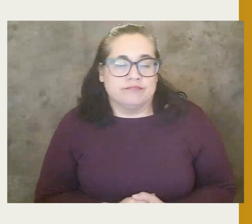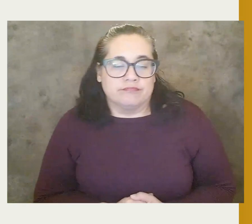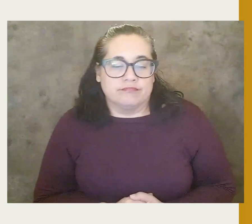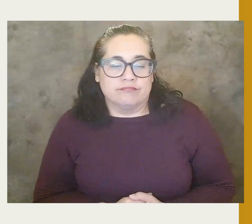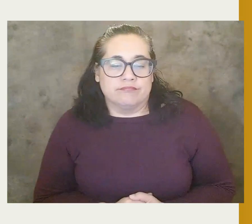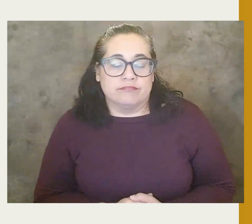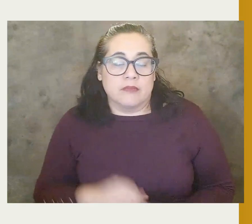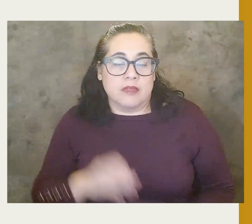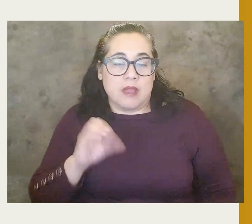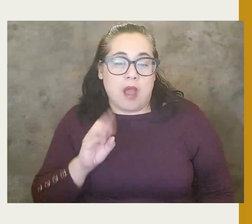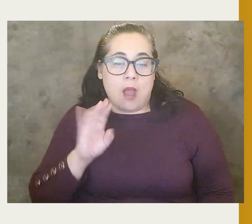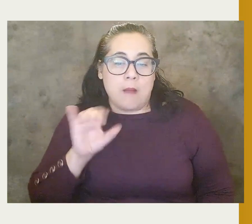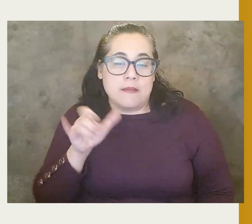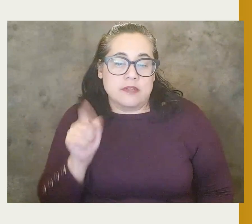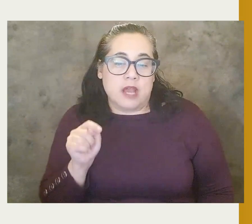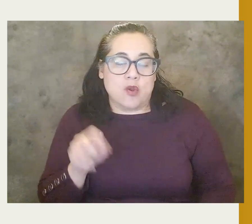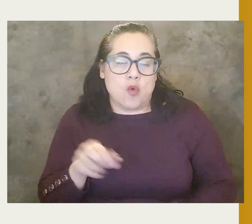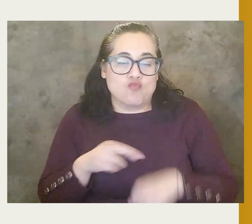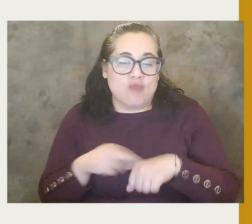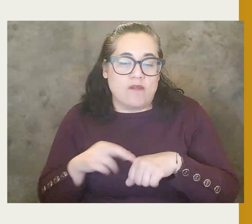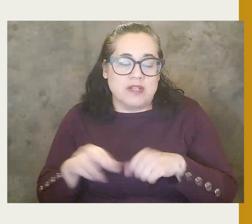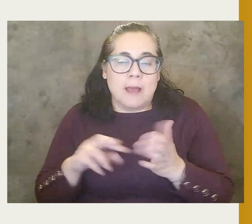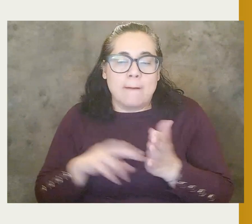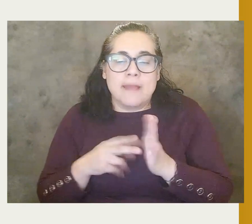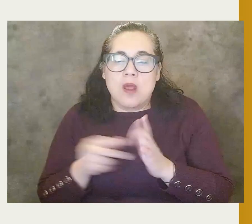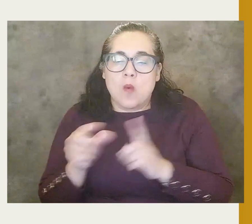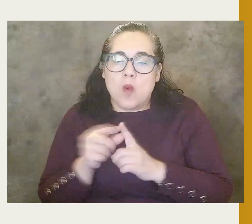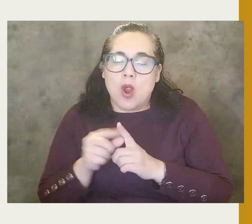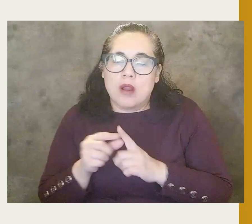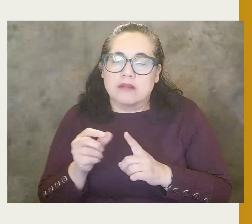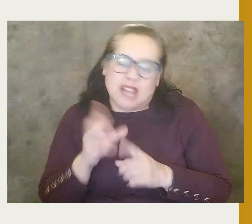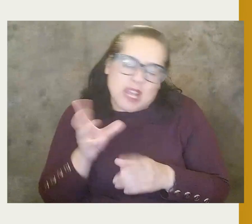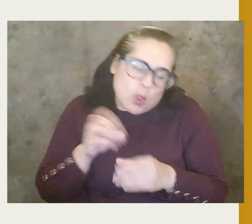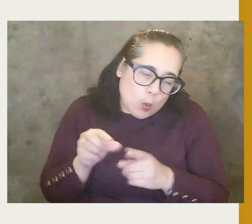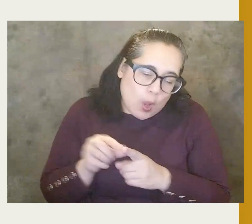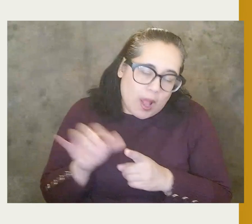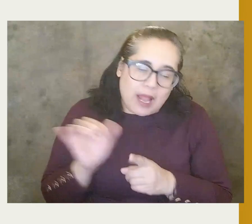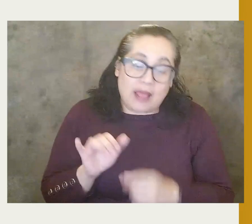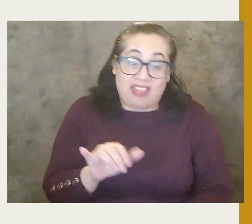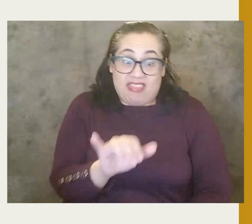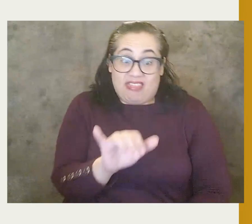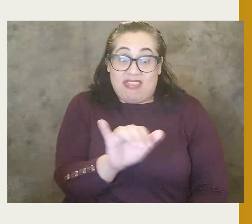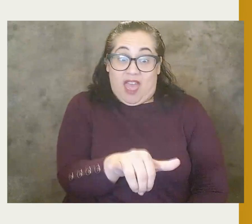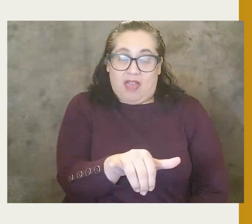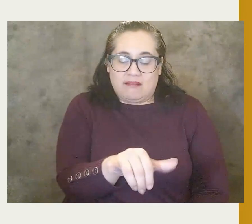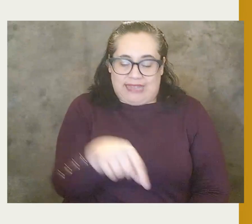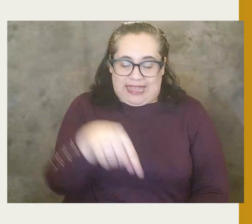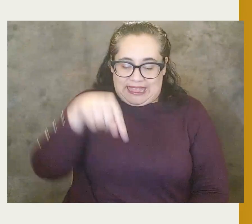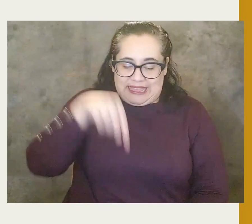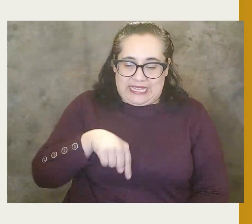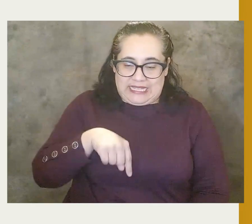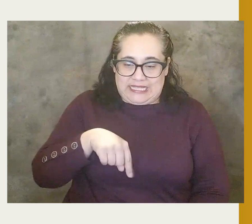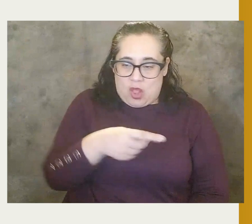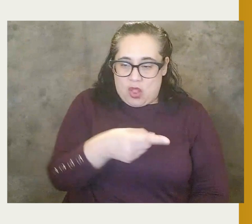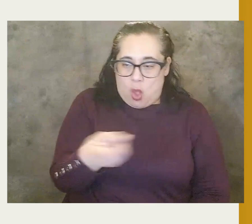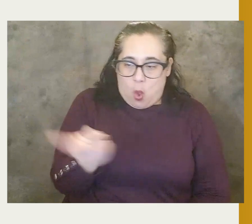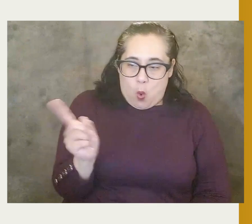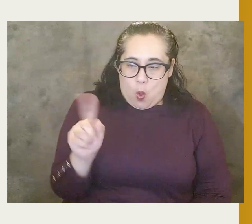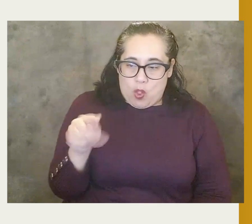Object references include words like that, this, those, and these.